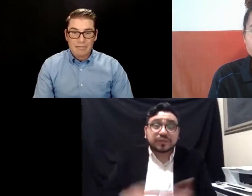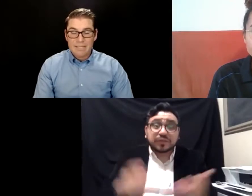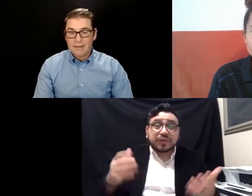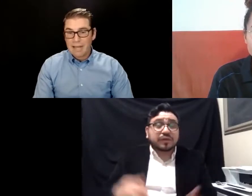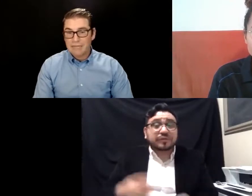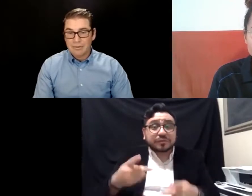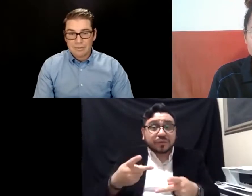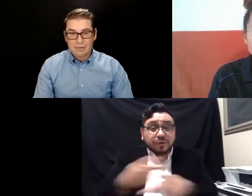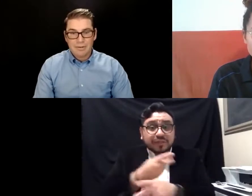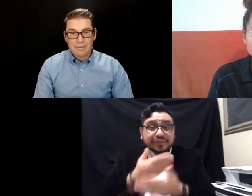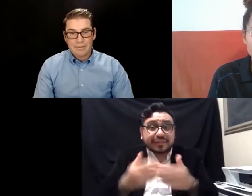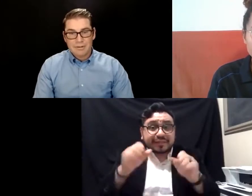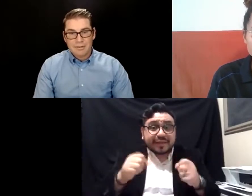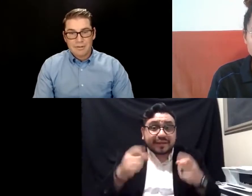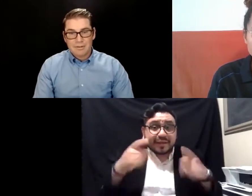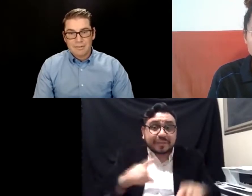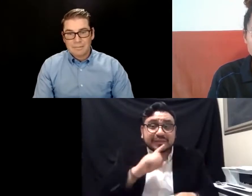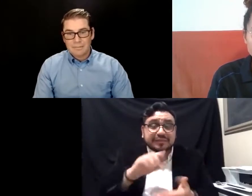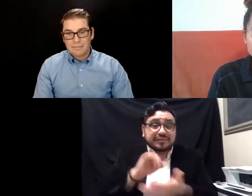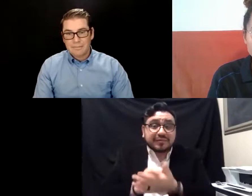You might have a deaf niece or nephew.